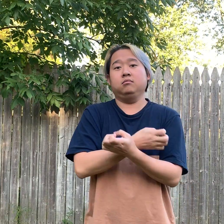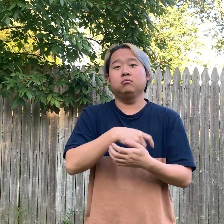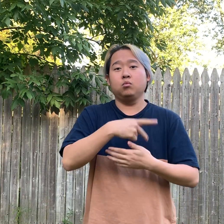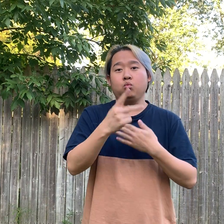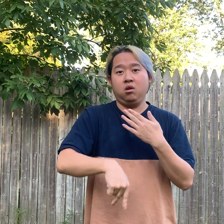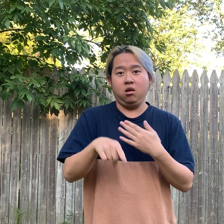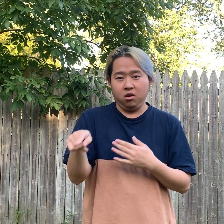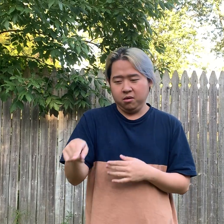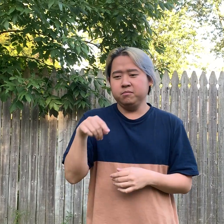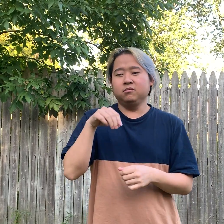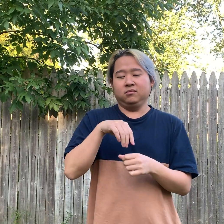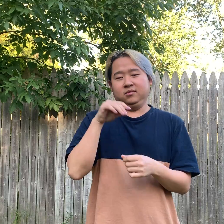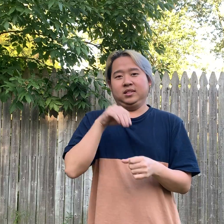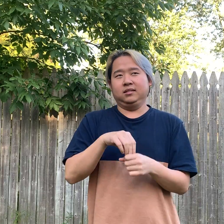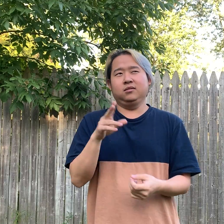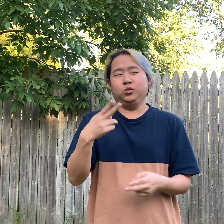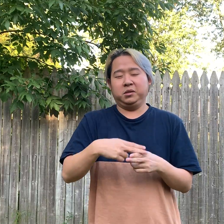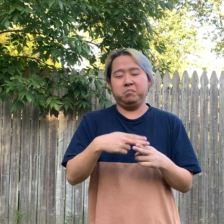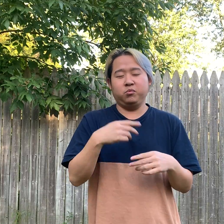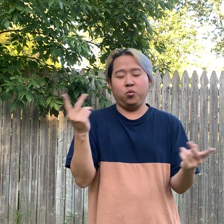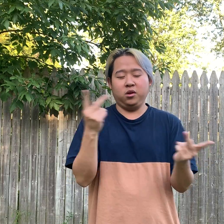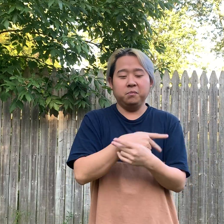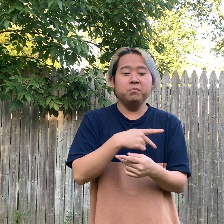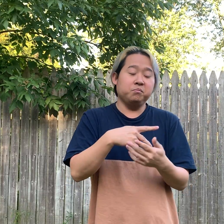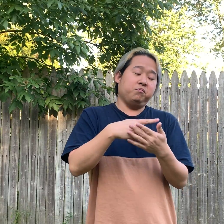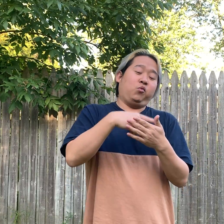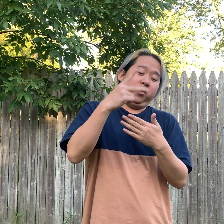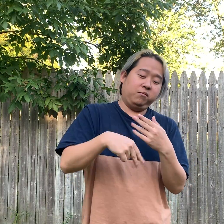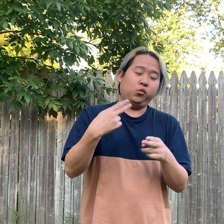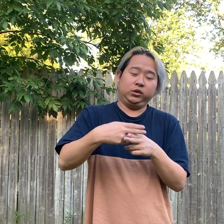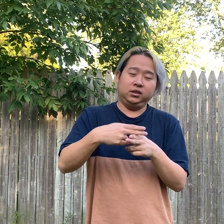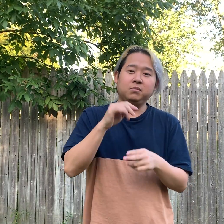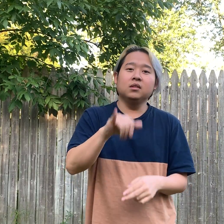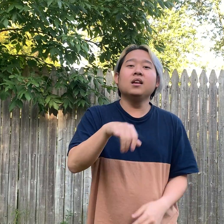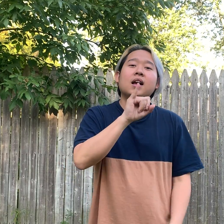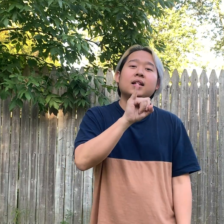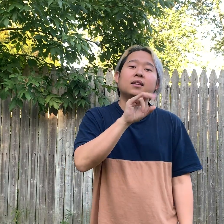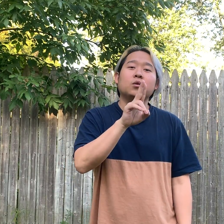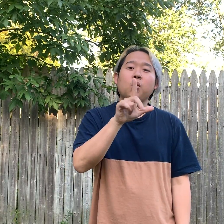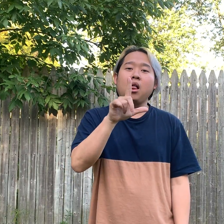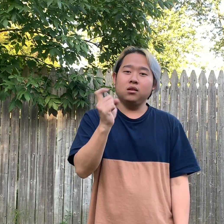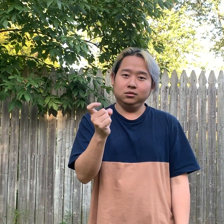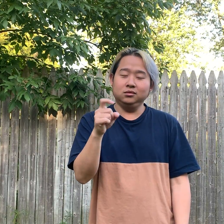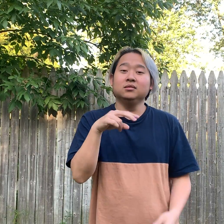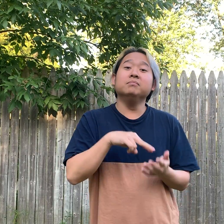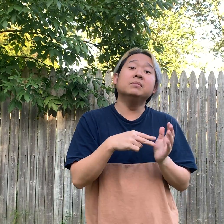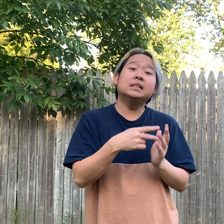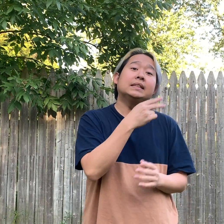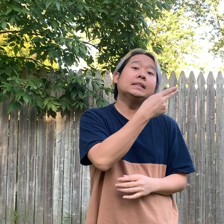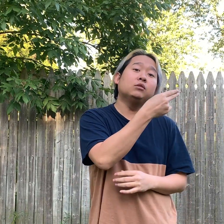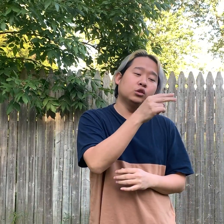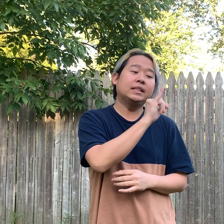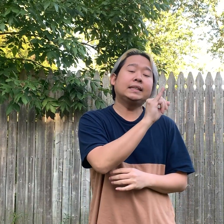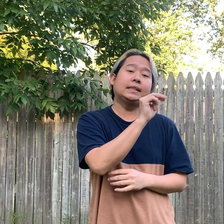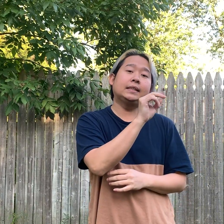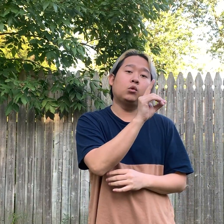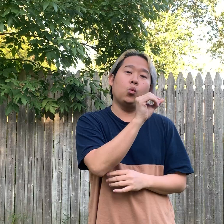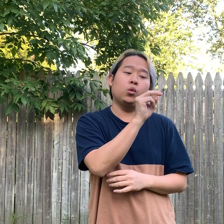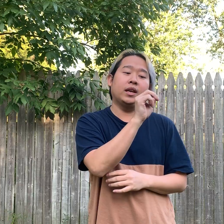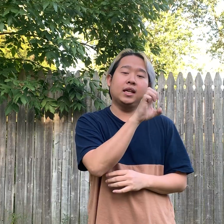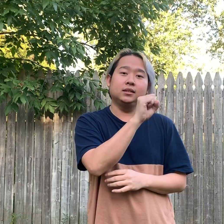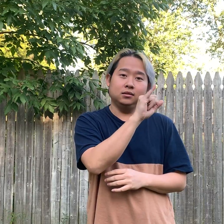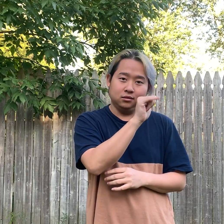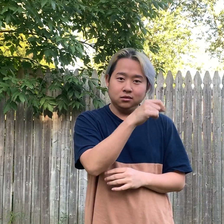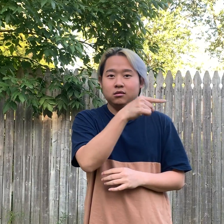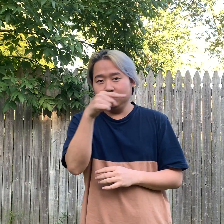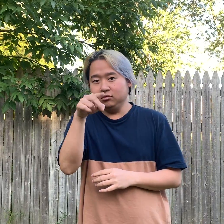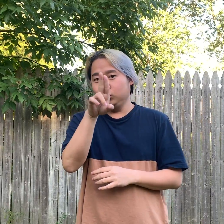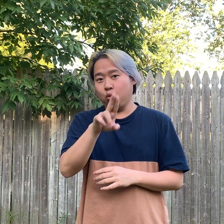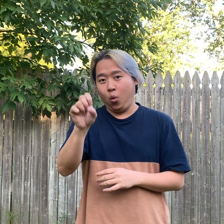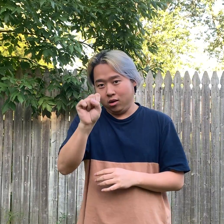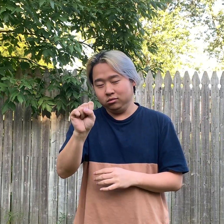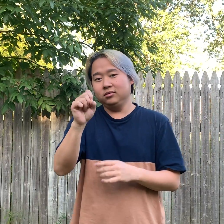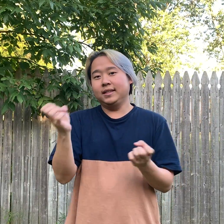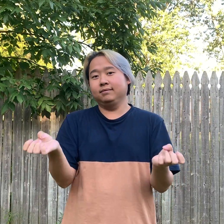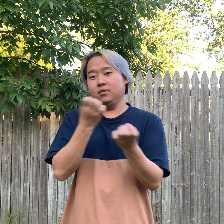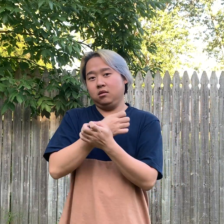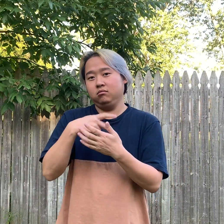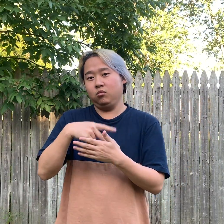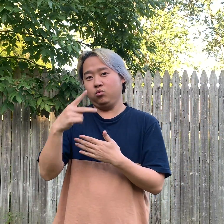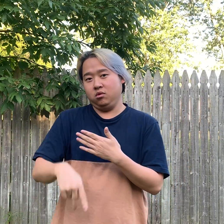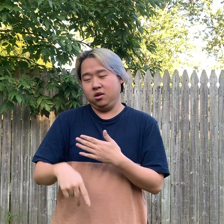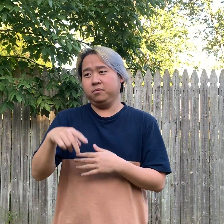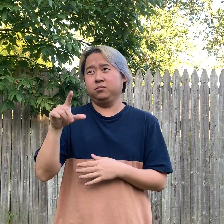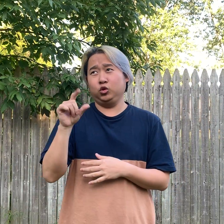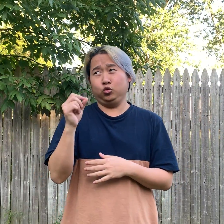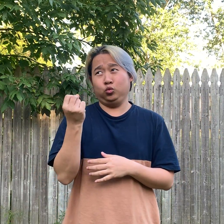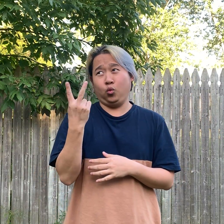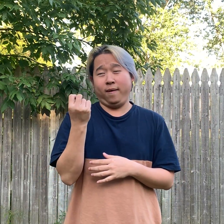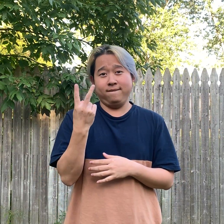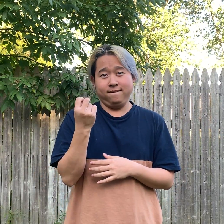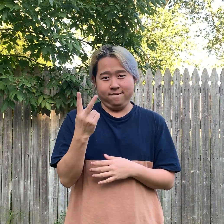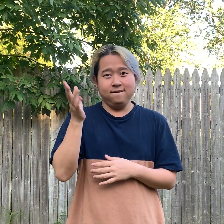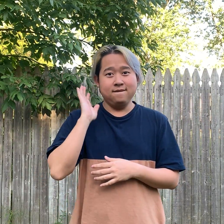in an exchange program called IULX (Indonesia-US Leadership Exchange) in 2012.